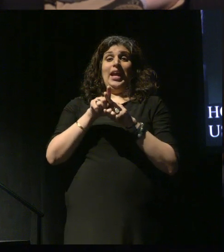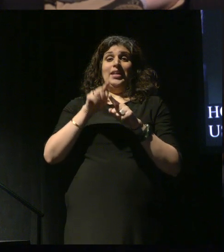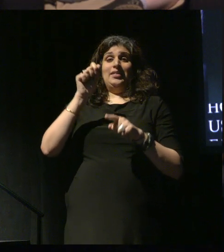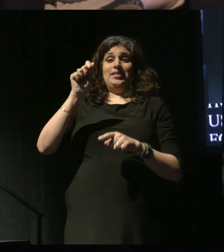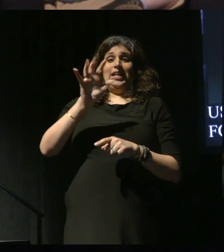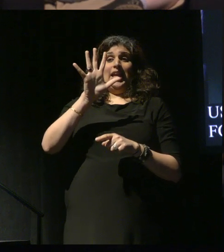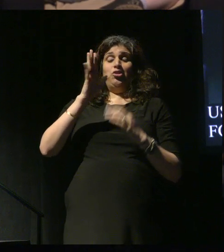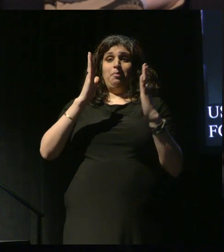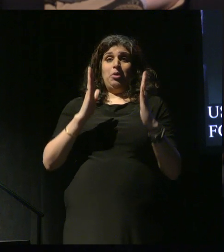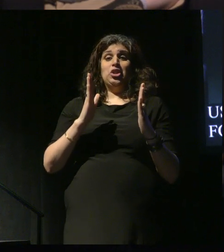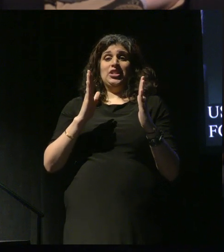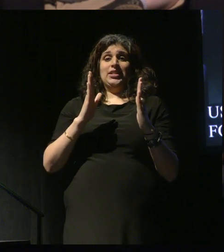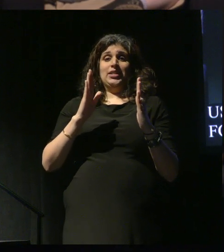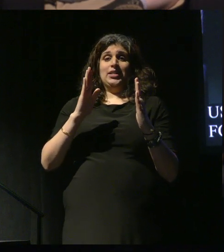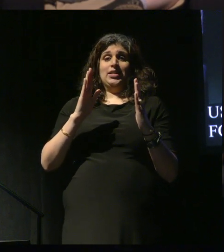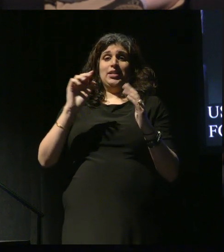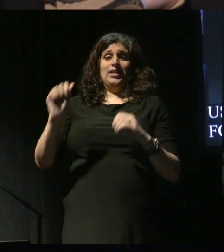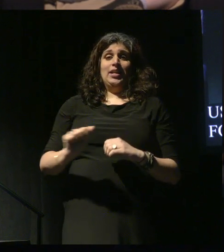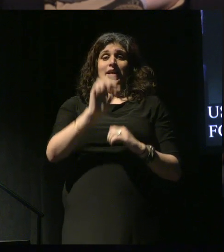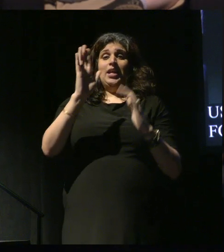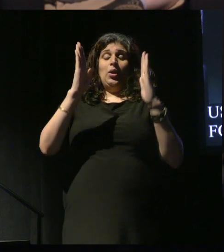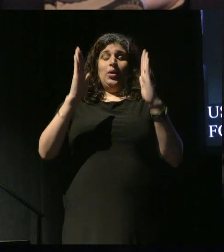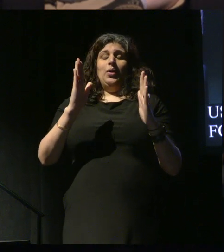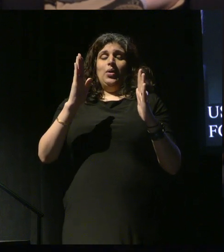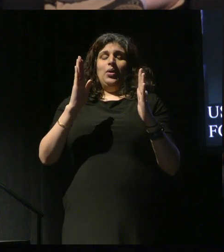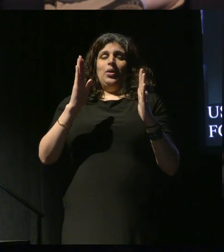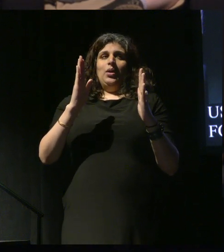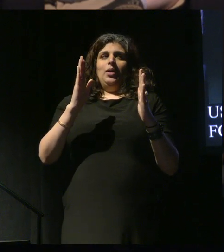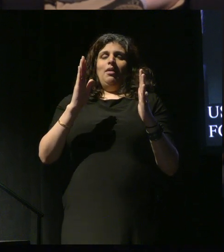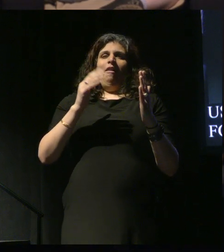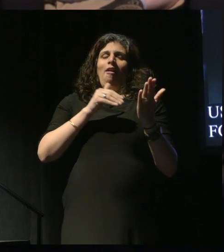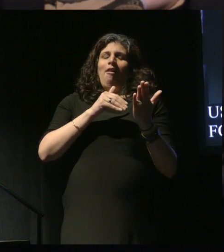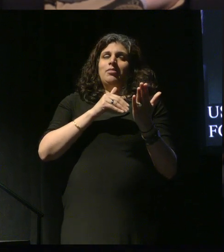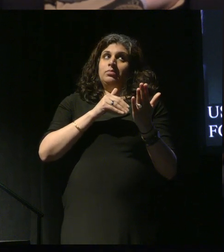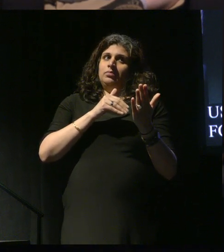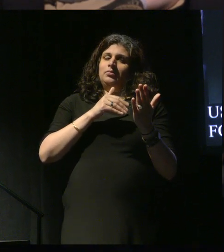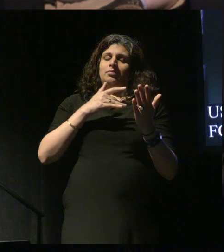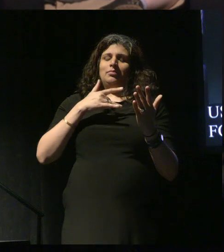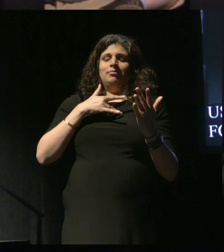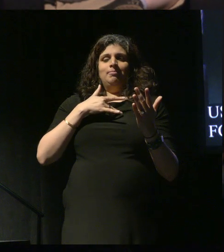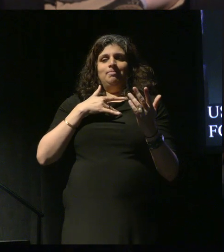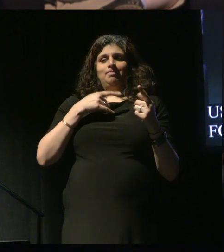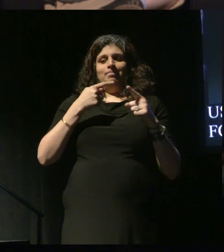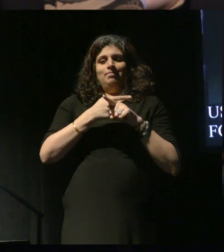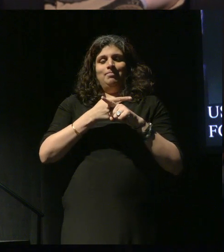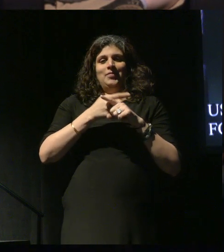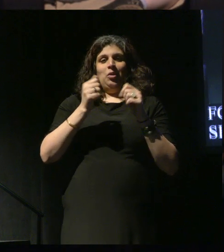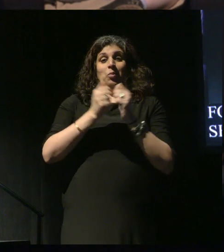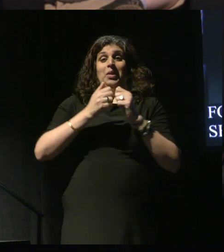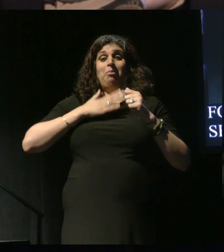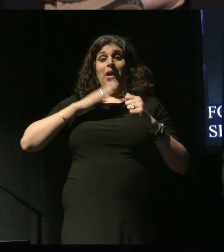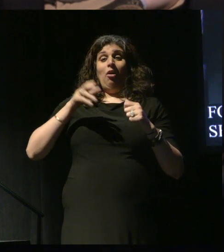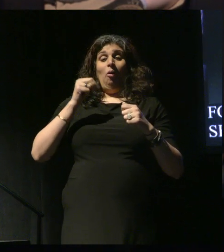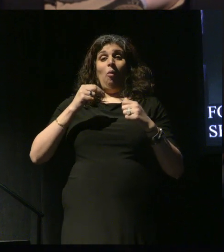I can often be at a very conflicted, shall we say, relationship with my own body. Mm.